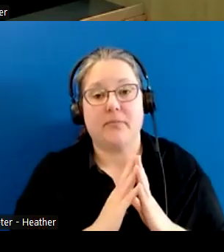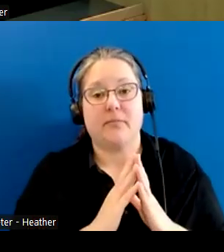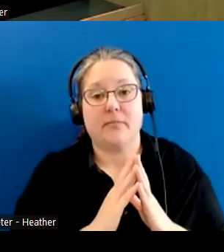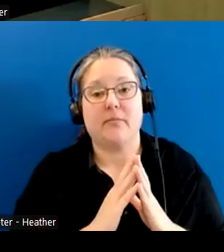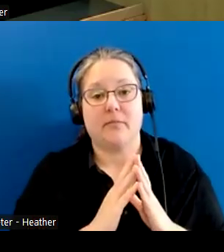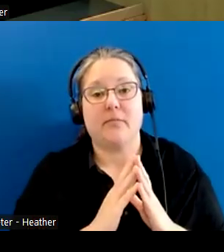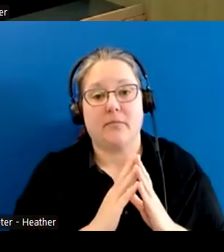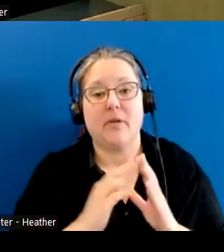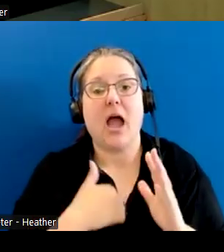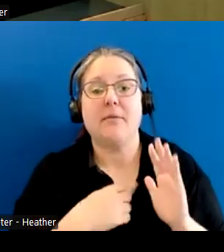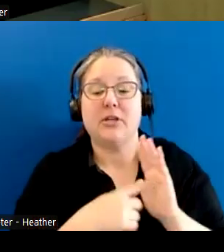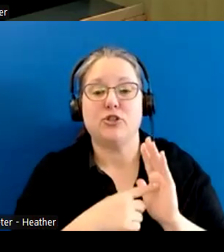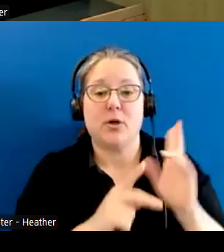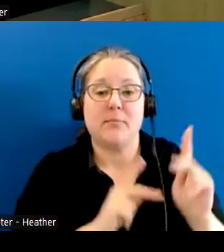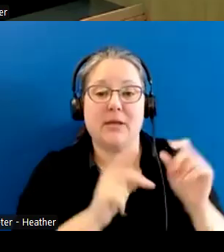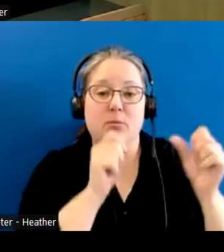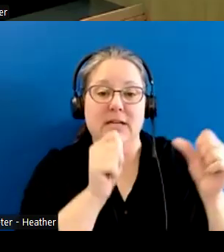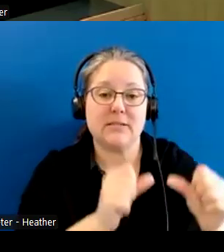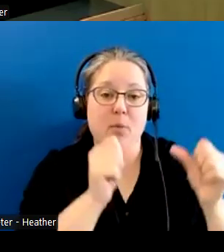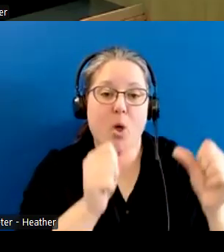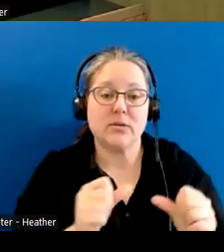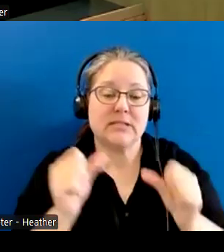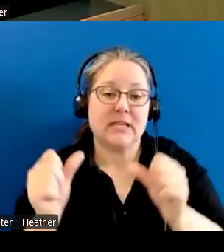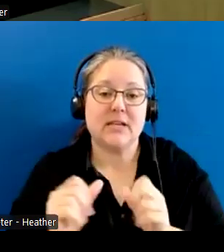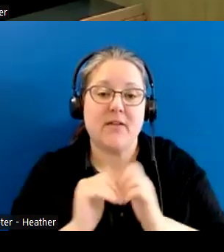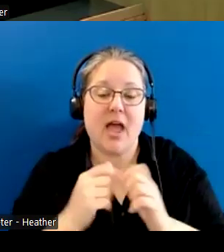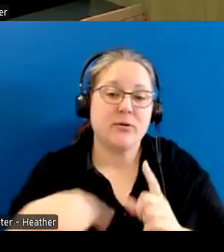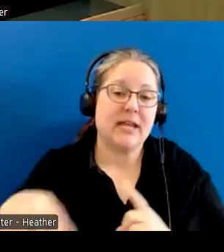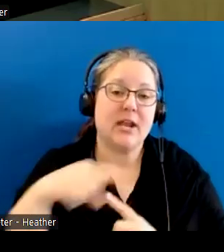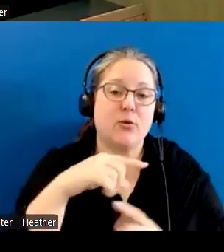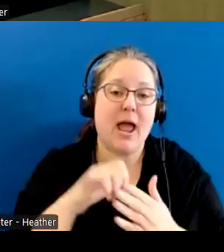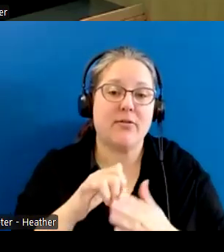showing her sort of what's been posted on LinkedIn around like how to get around the algorithm and